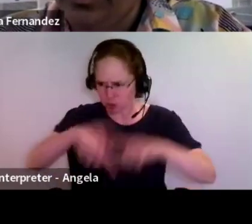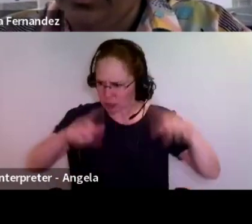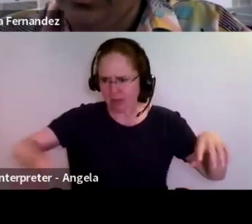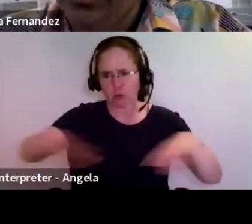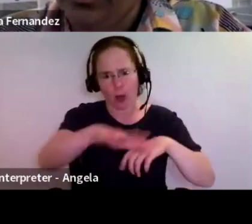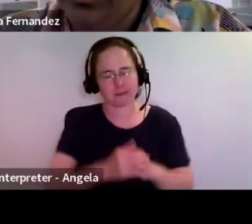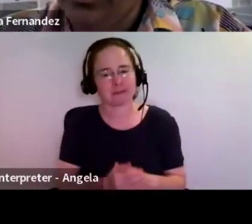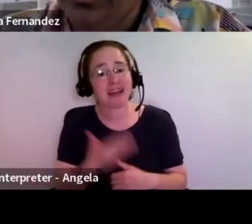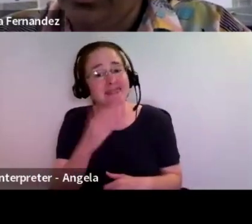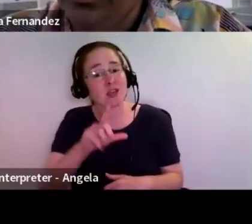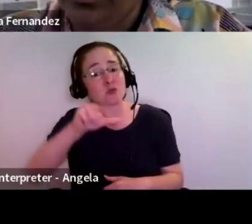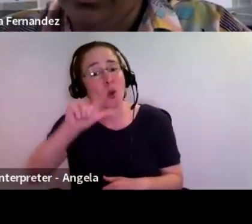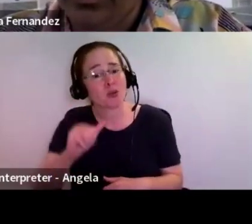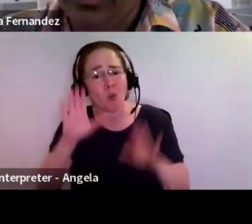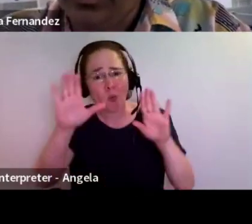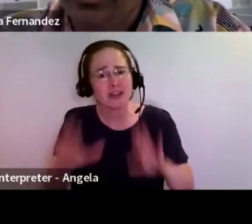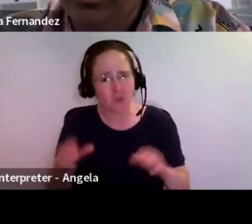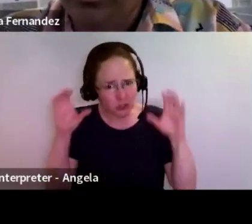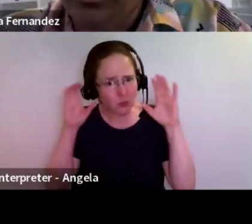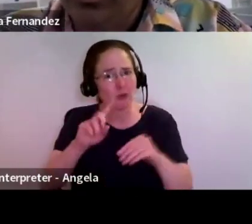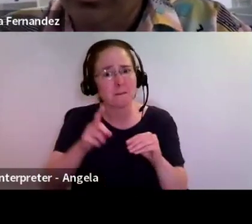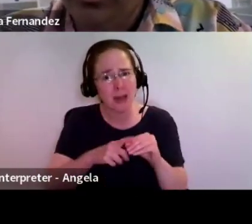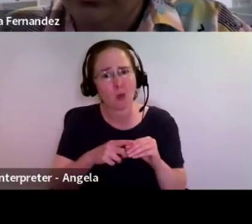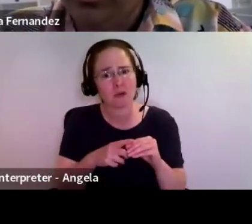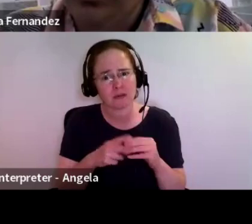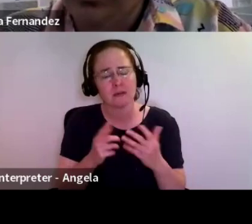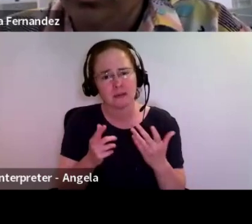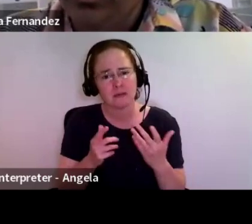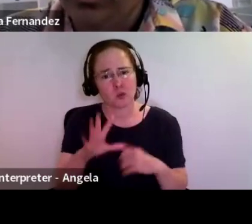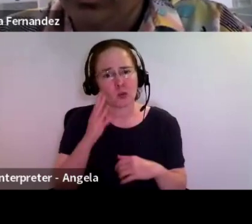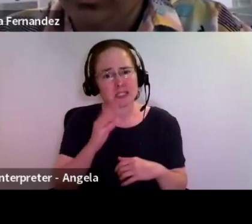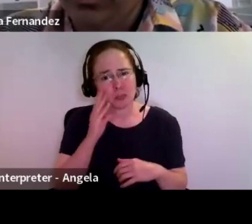Laura Bernas: Thank you, Lola, that's wonderful to hear about. Love hearing you know how other